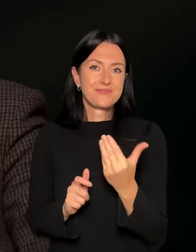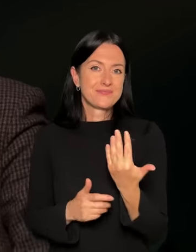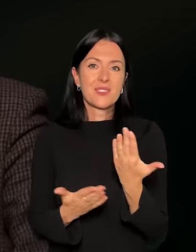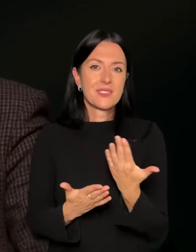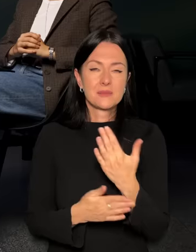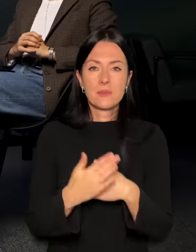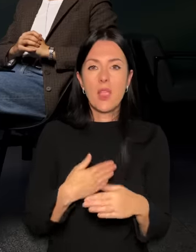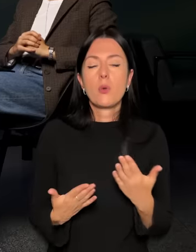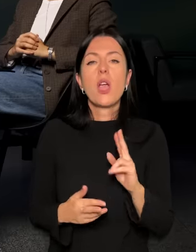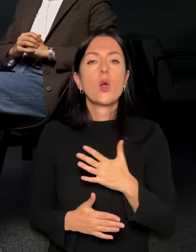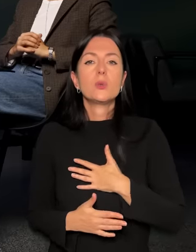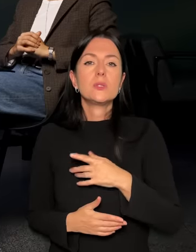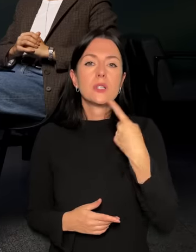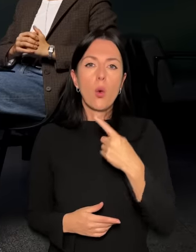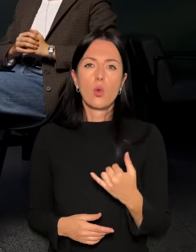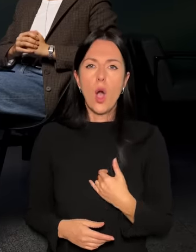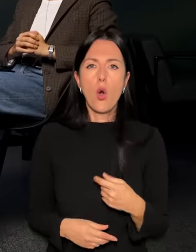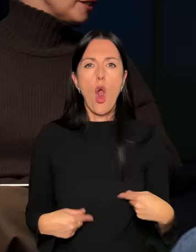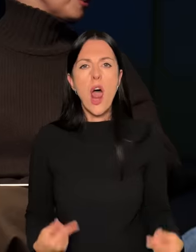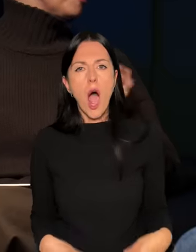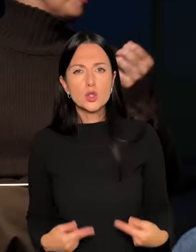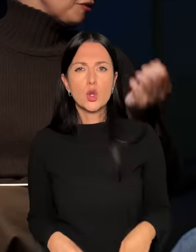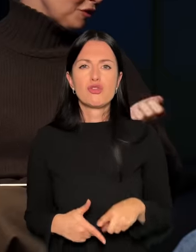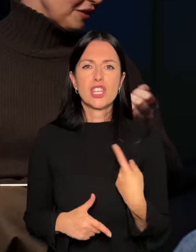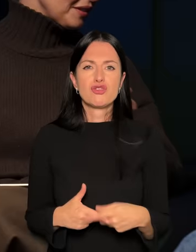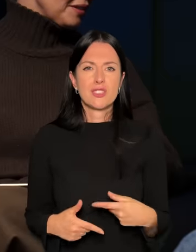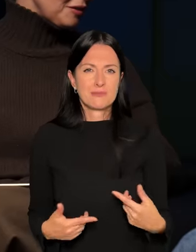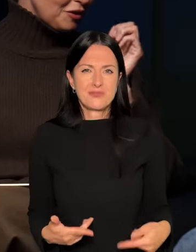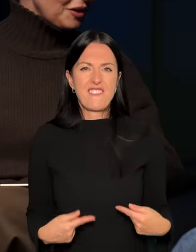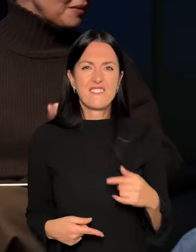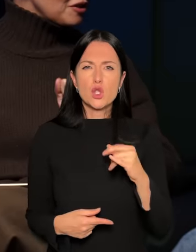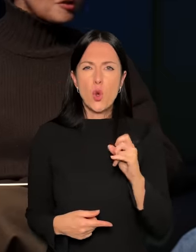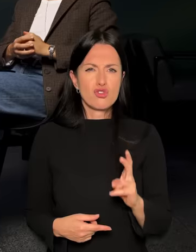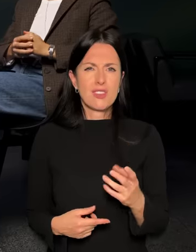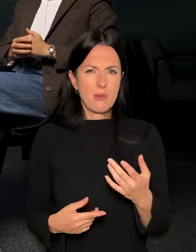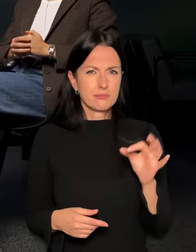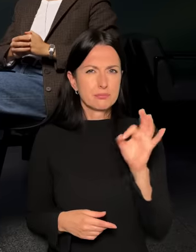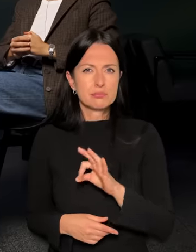Or, as some like to say in our country, a "wheelchair user." A wheelchair user is a little less common, but still, a wheelchair user.